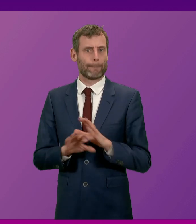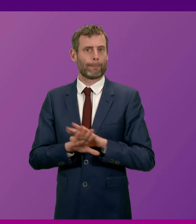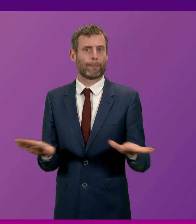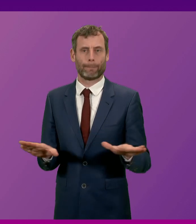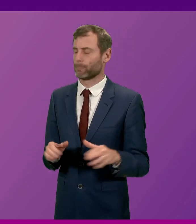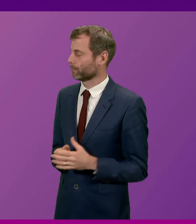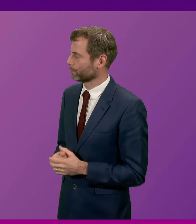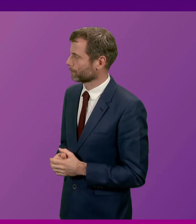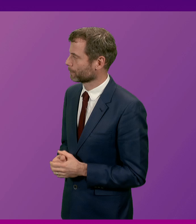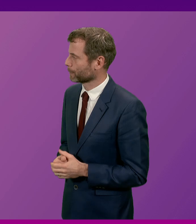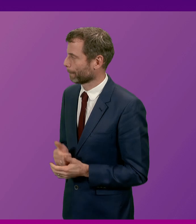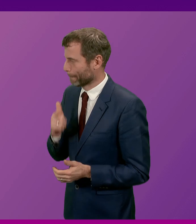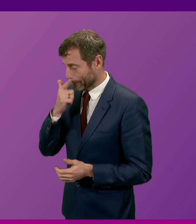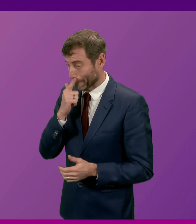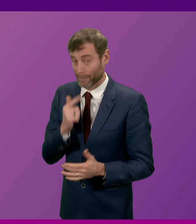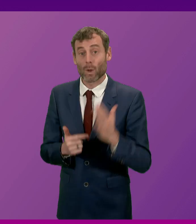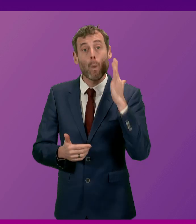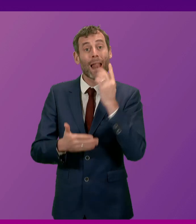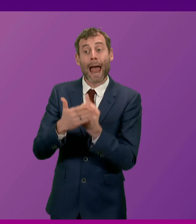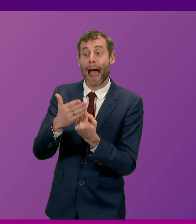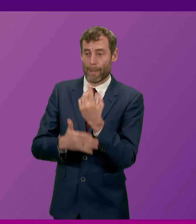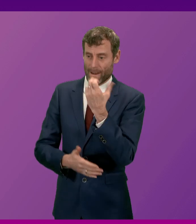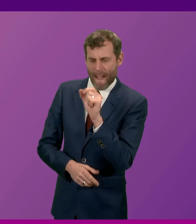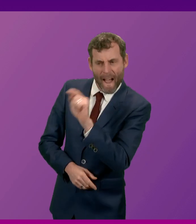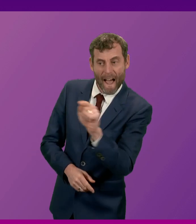unacceptable. When such behaviour is deployed towards bus drivers who